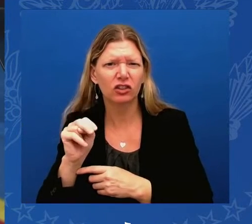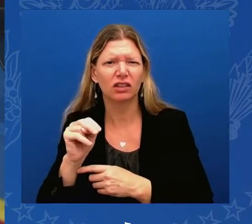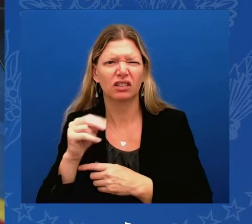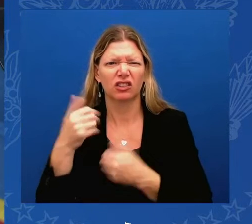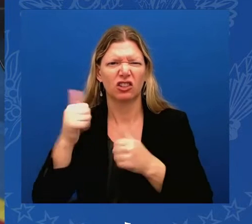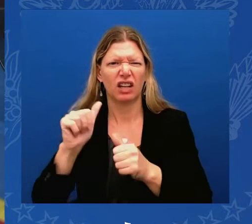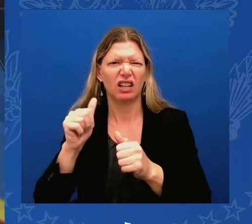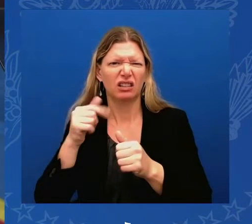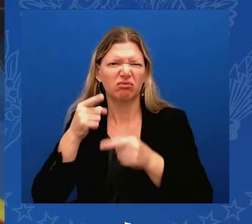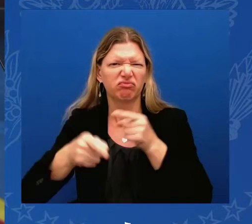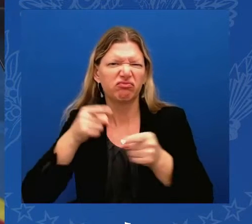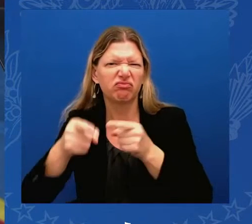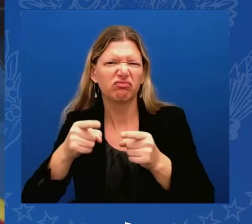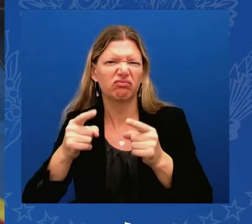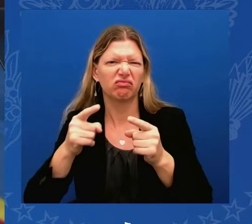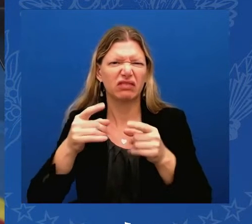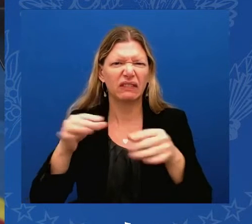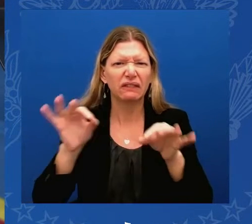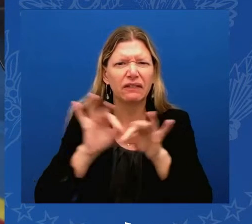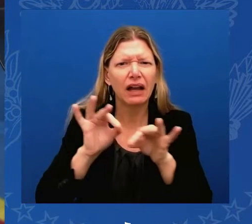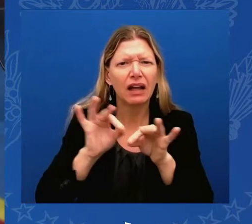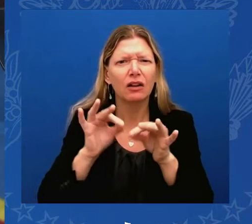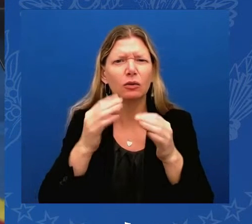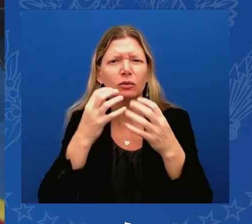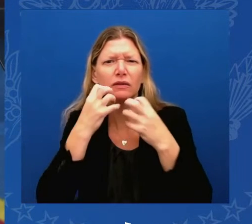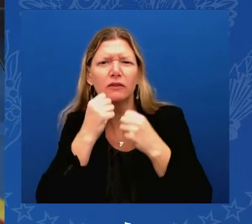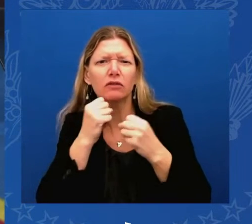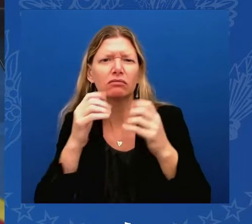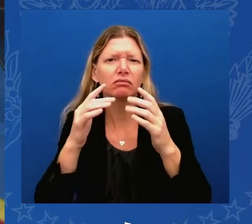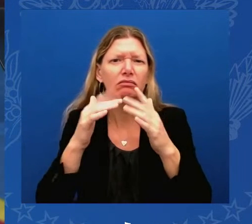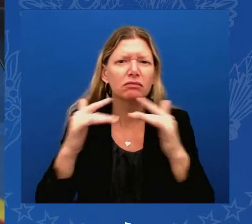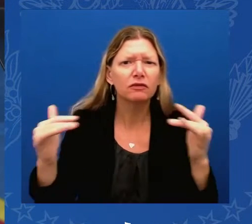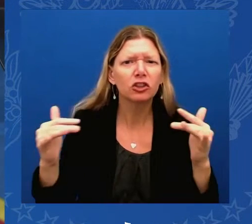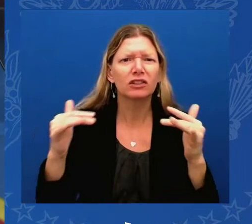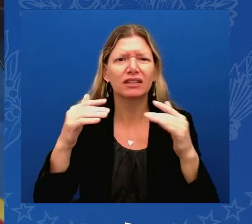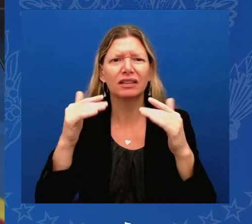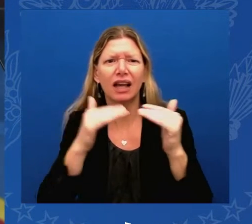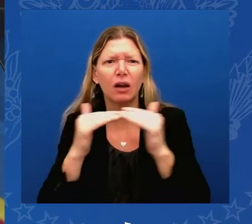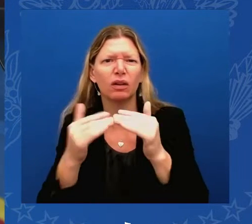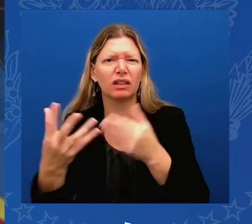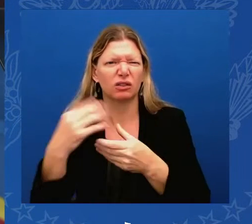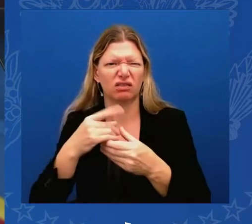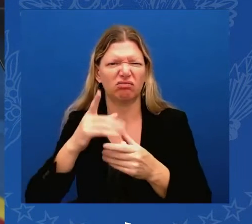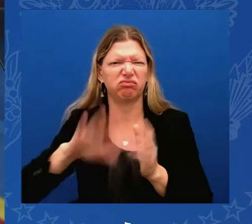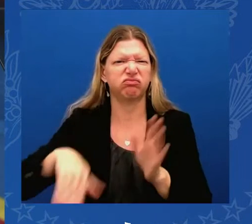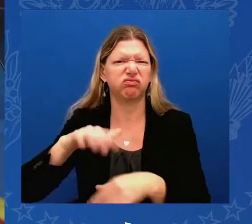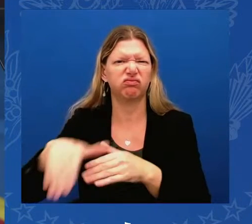as your honoree just was -- we talked about -- I never thought I'd be in -- present in a time